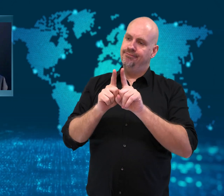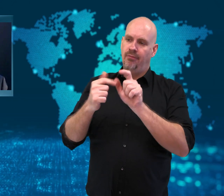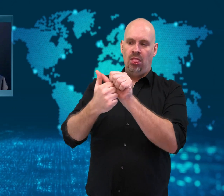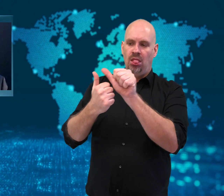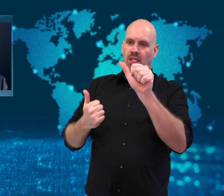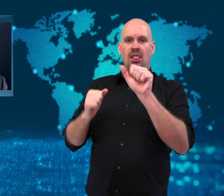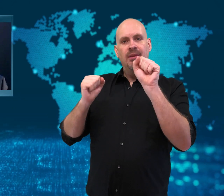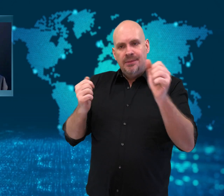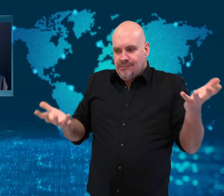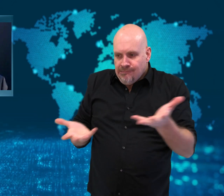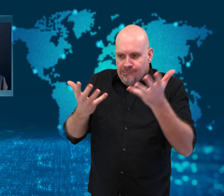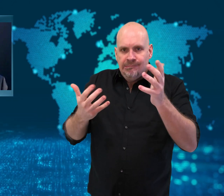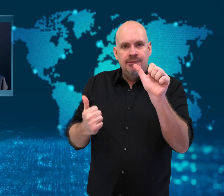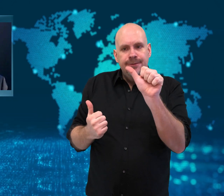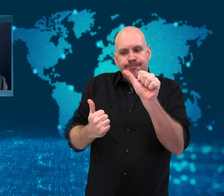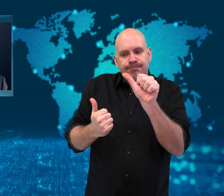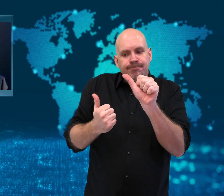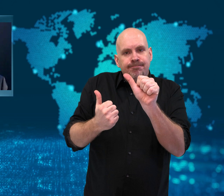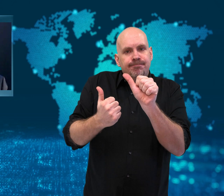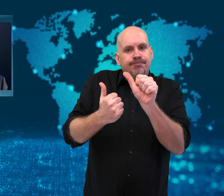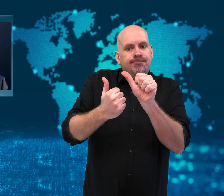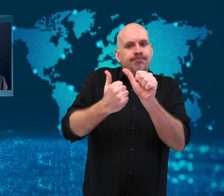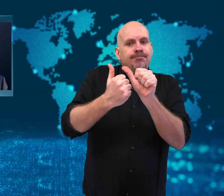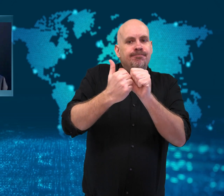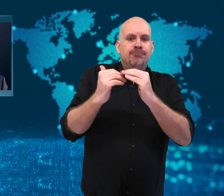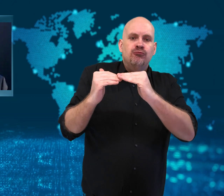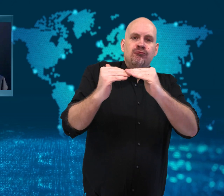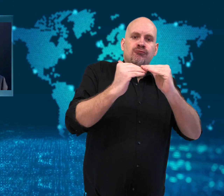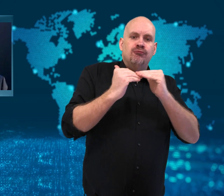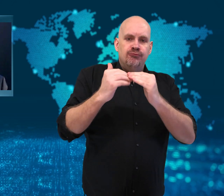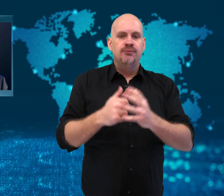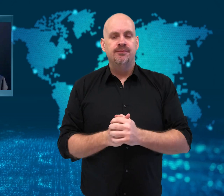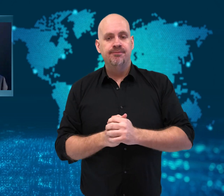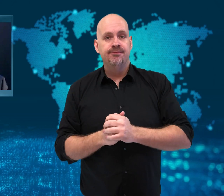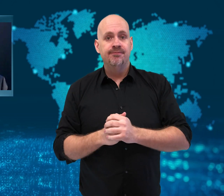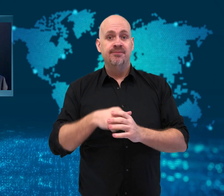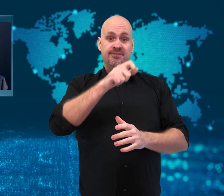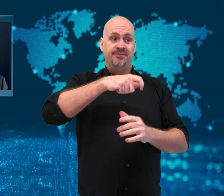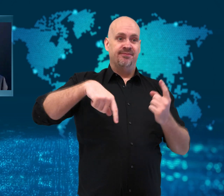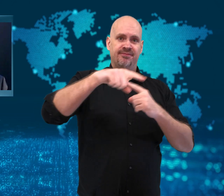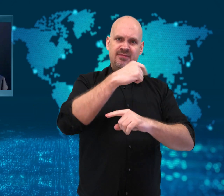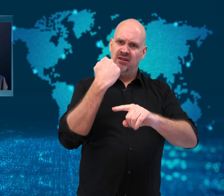Protesters believe the holiday should be “abolished,”